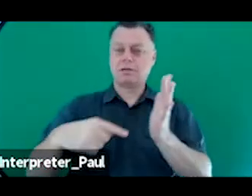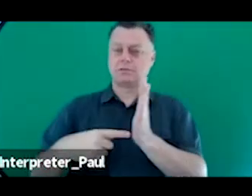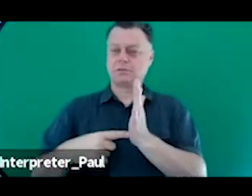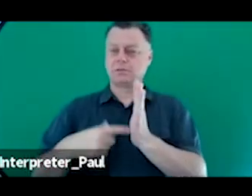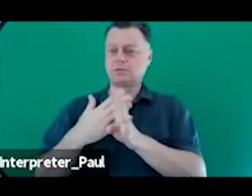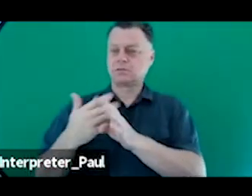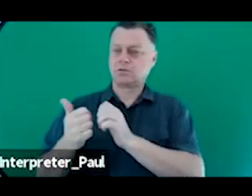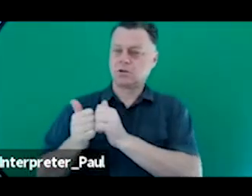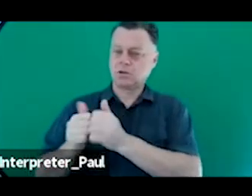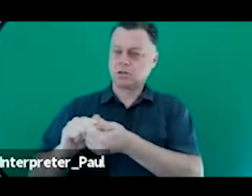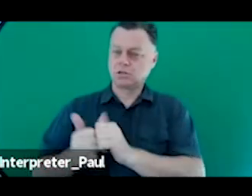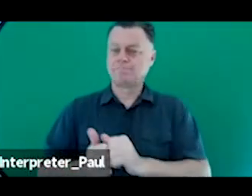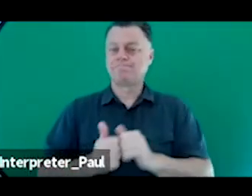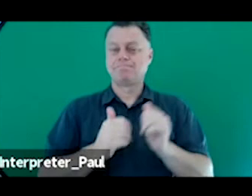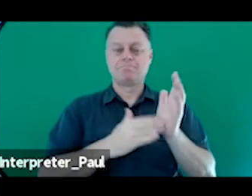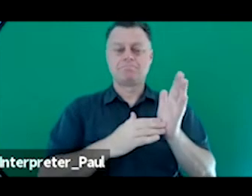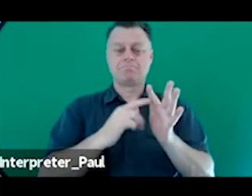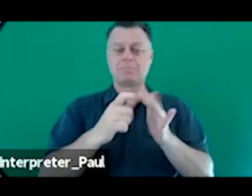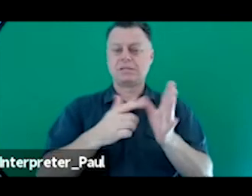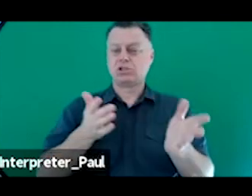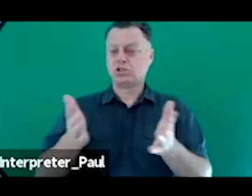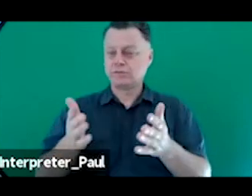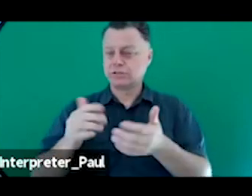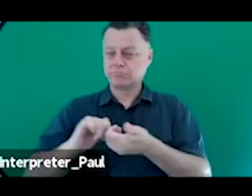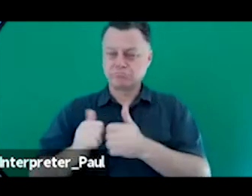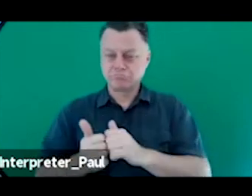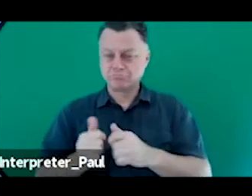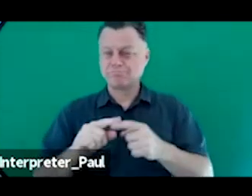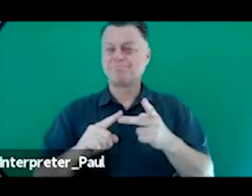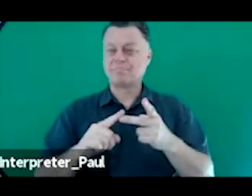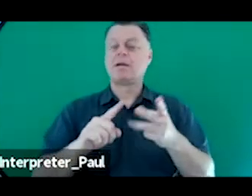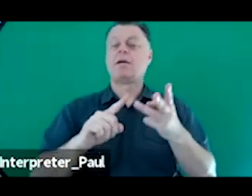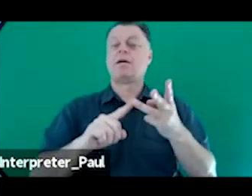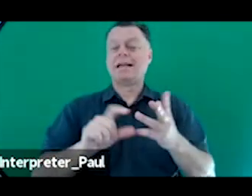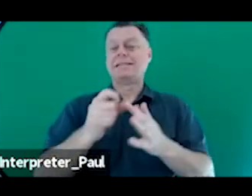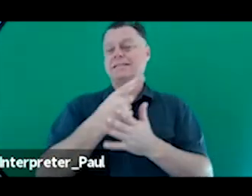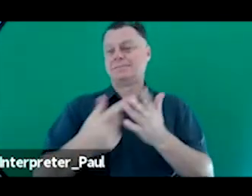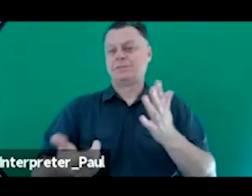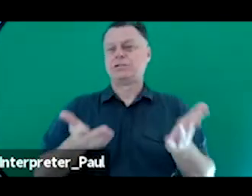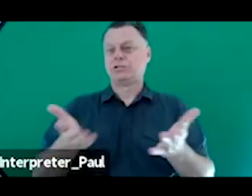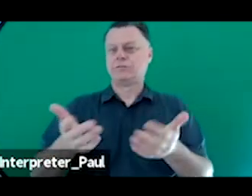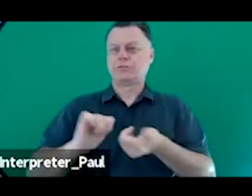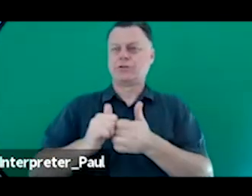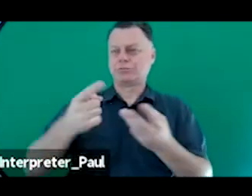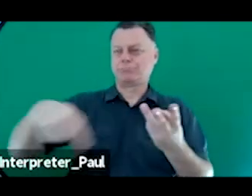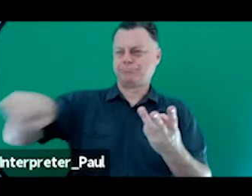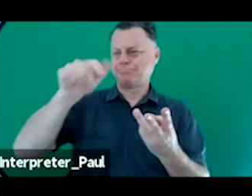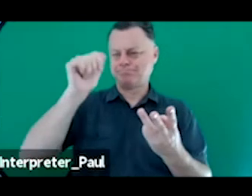Our media services colleagues. And, yes, our Disability Services colleagues as well, in good